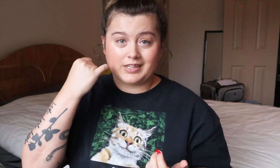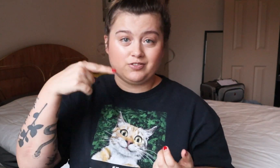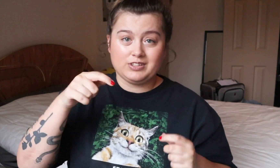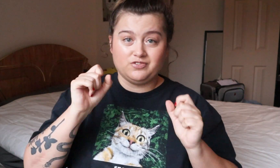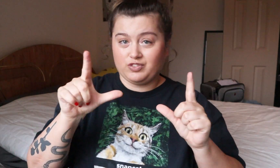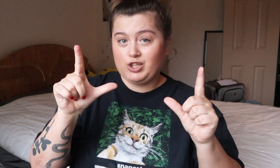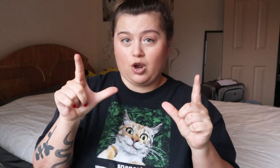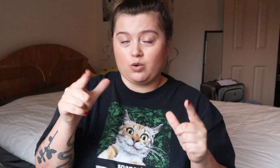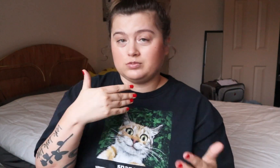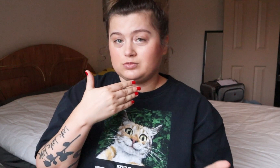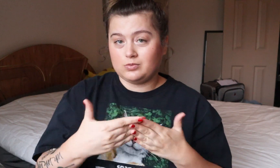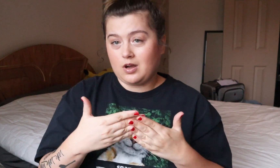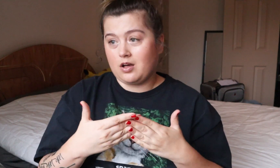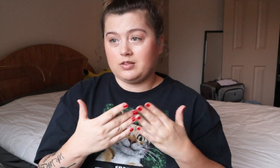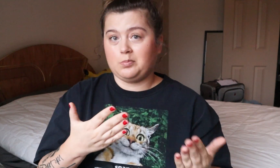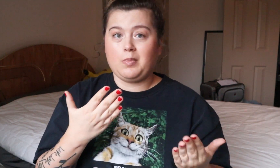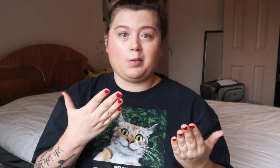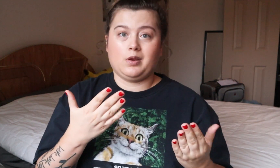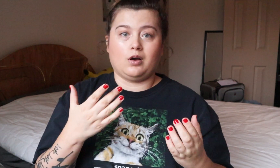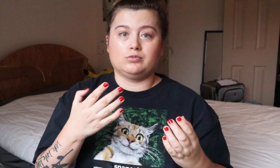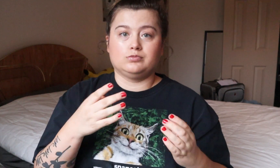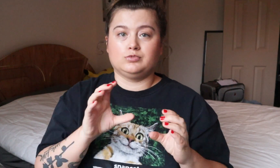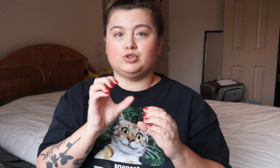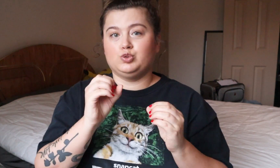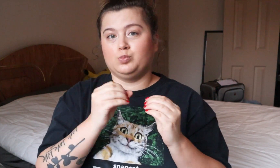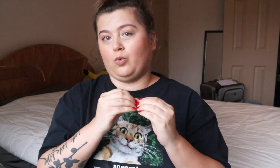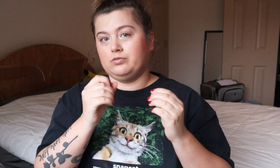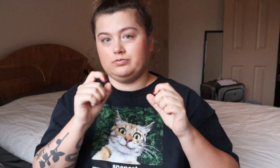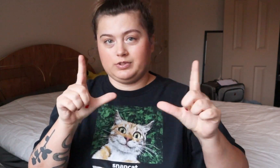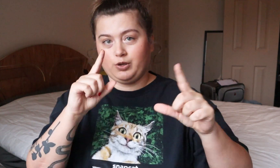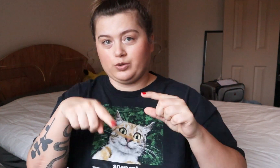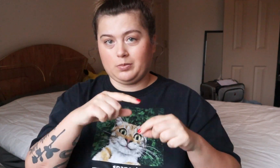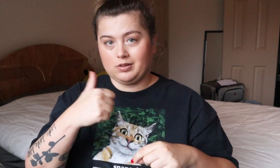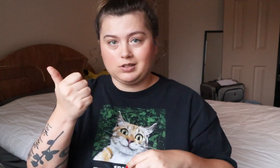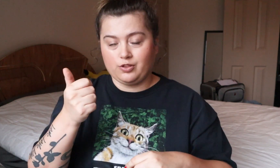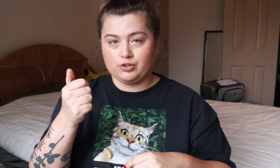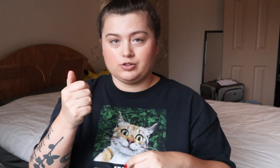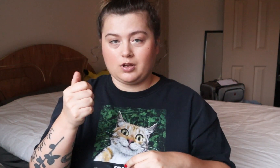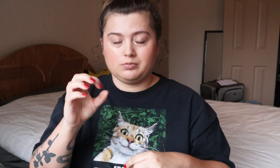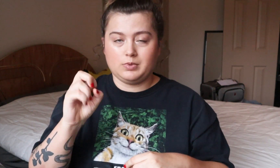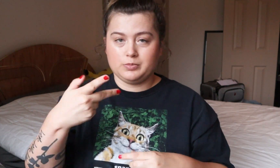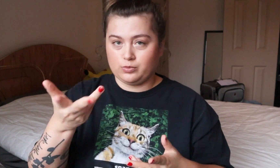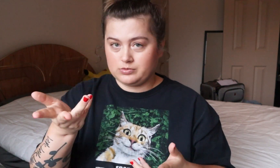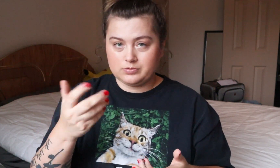If this video does well then I may do this for the rest of the episodes as well.